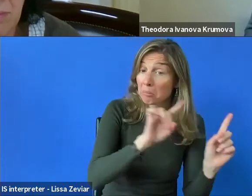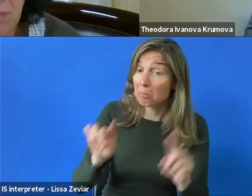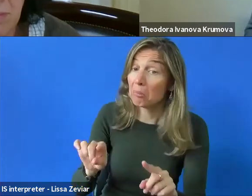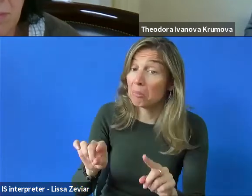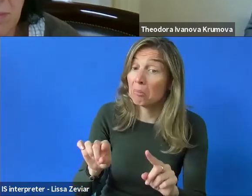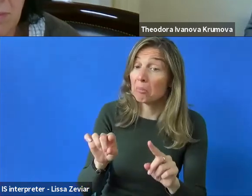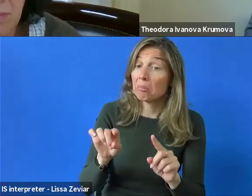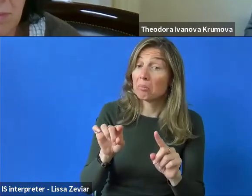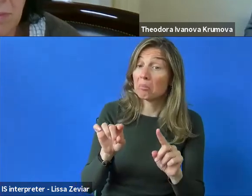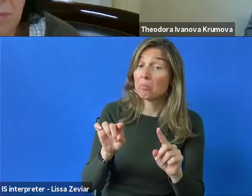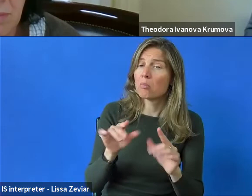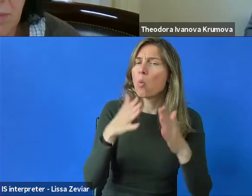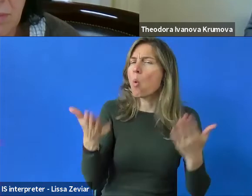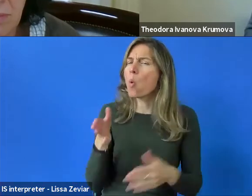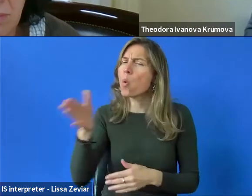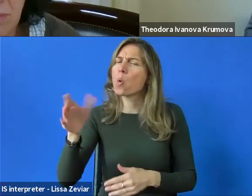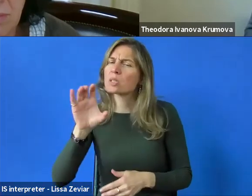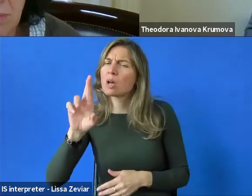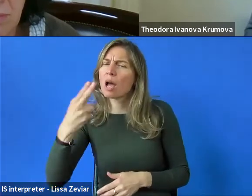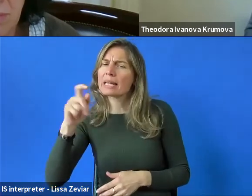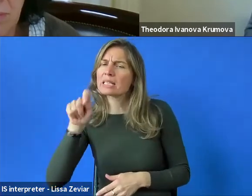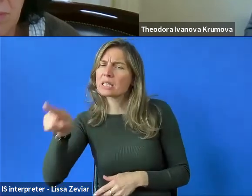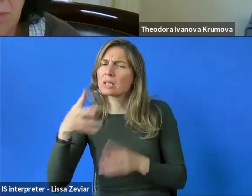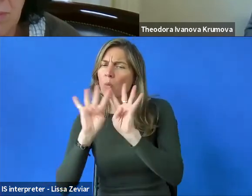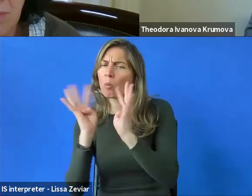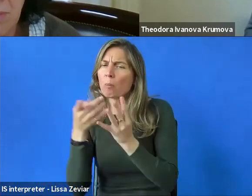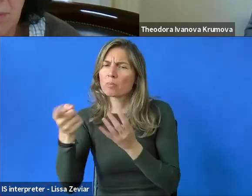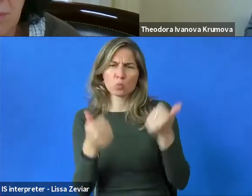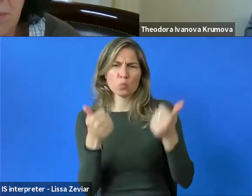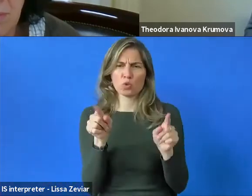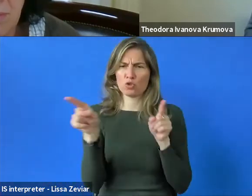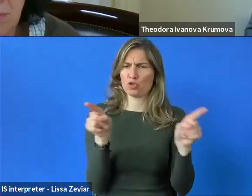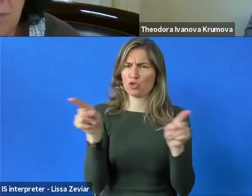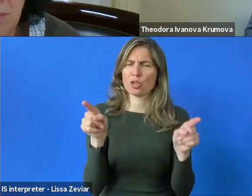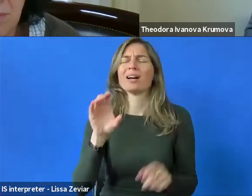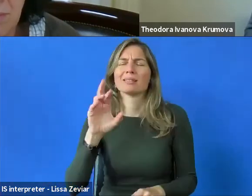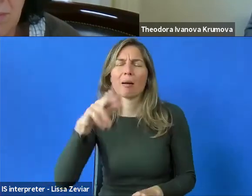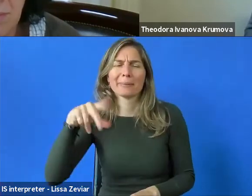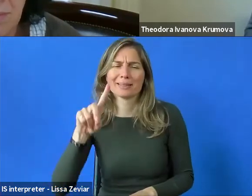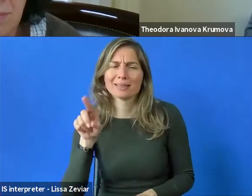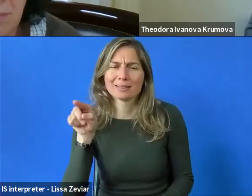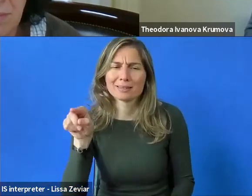so other specific standards used to determine that, it is actually systematic violation.